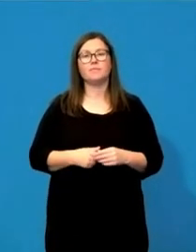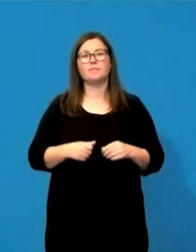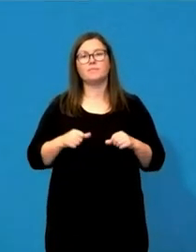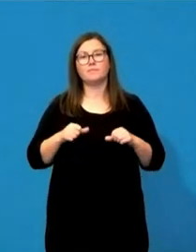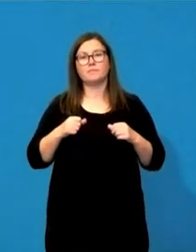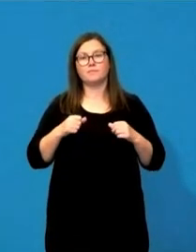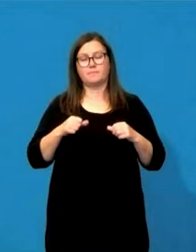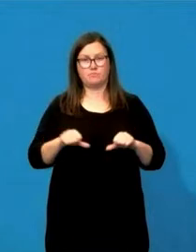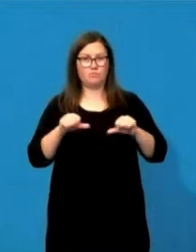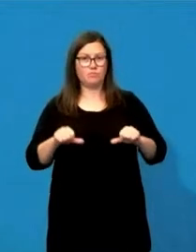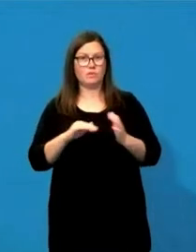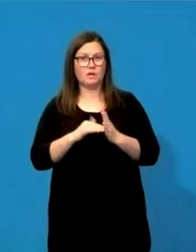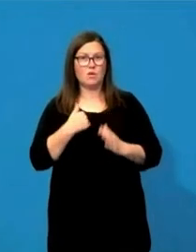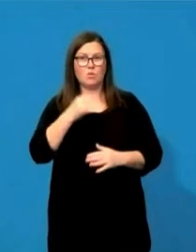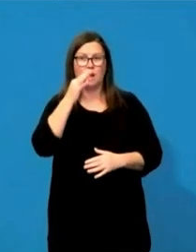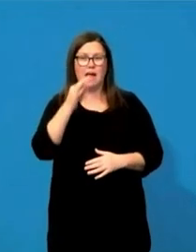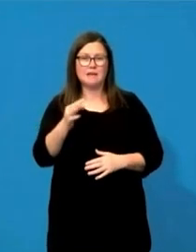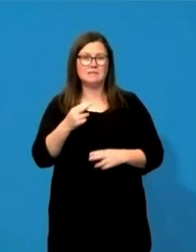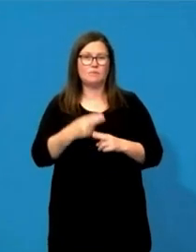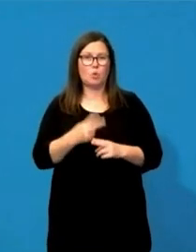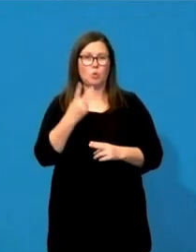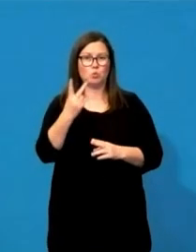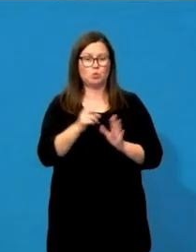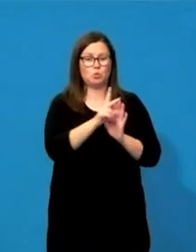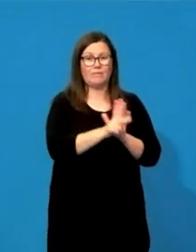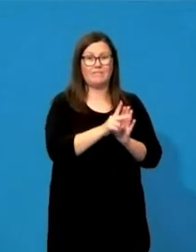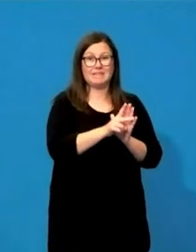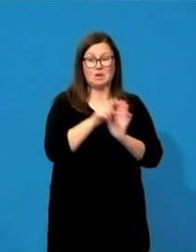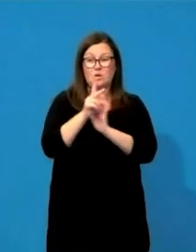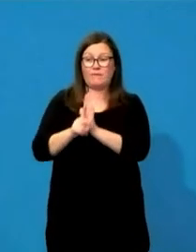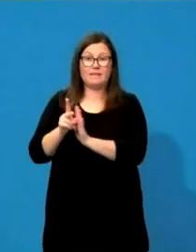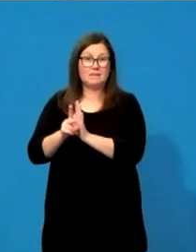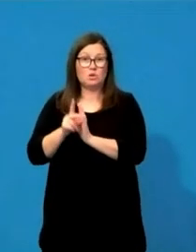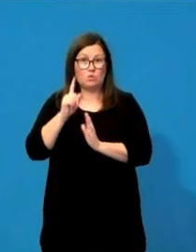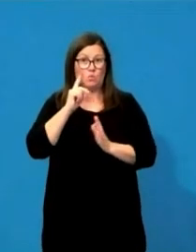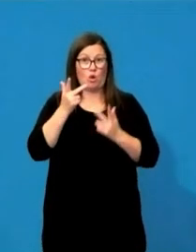The first, operator, if you could display doc ID IND.0164.0002.0002.